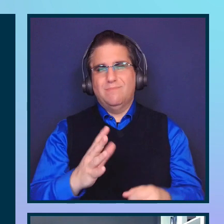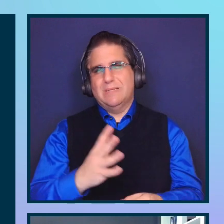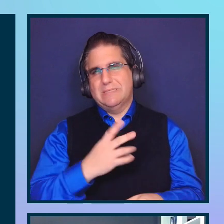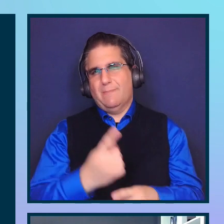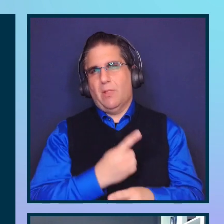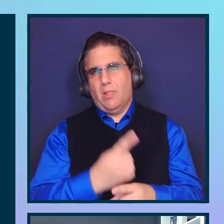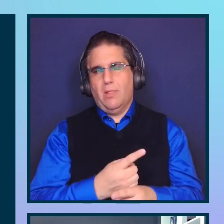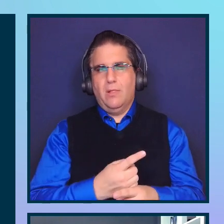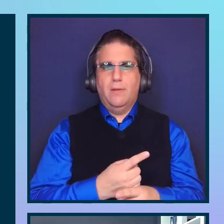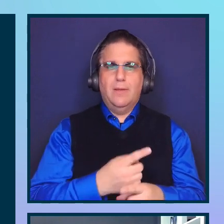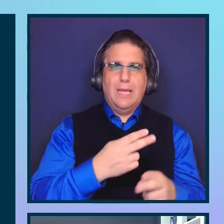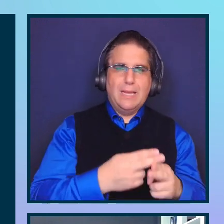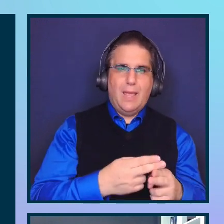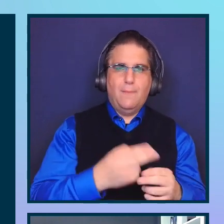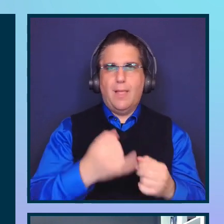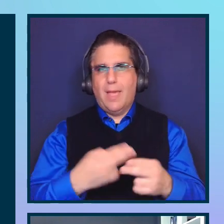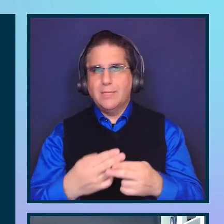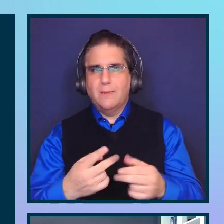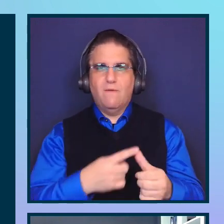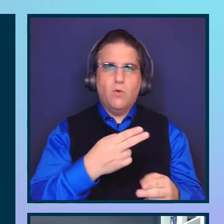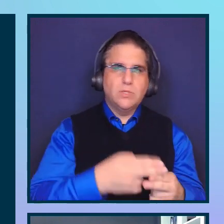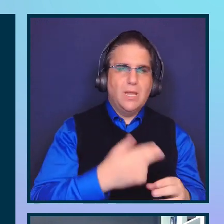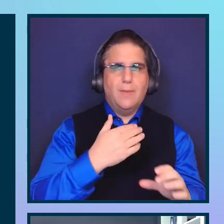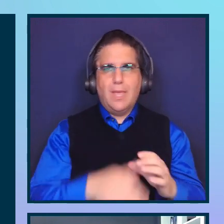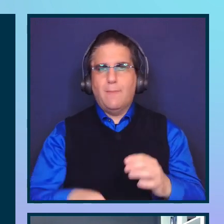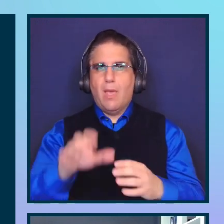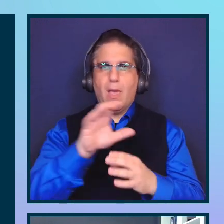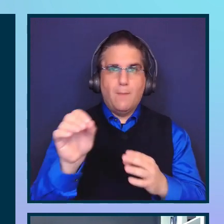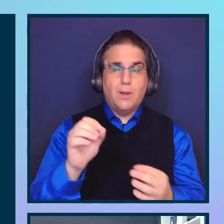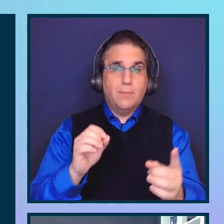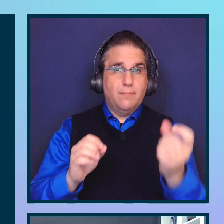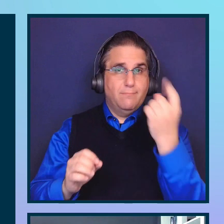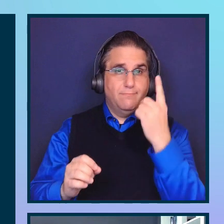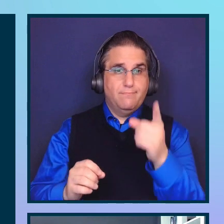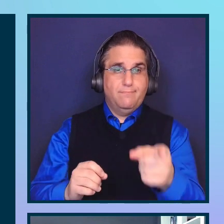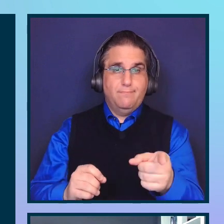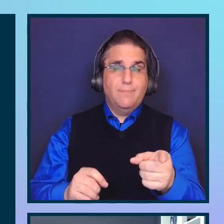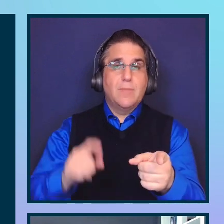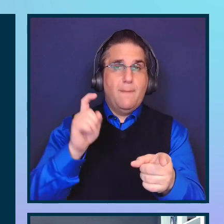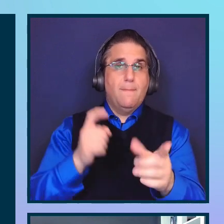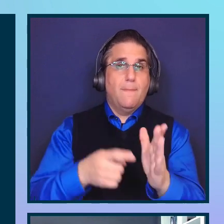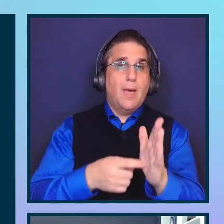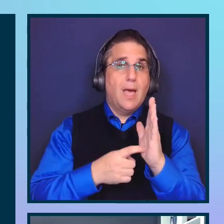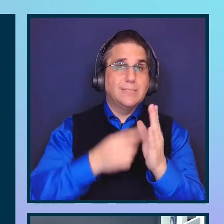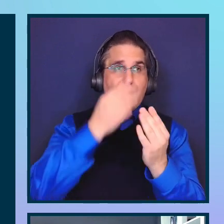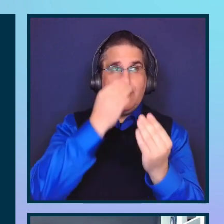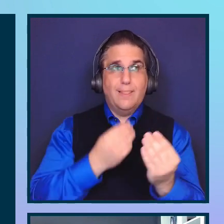What I want you to learn from this is there's a requirement to let them know, users know which fields are required.